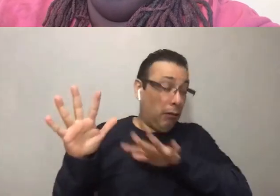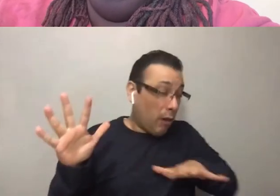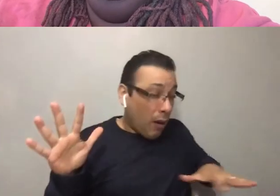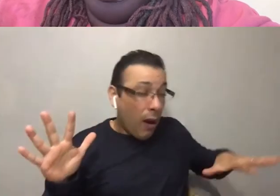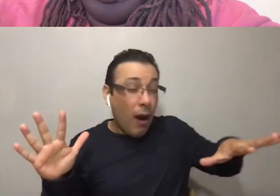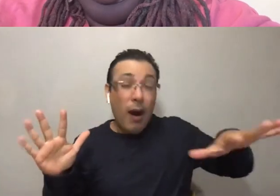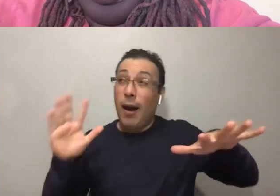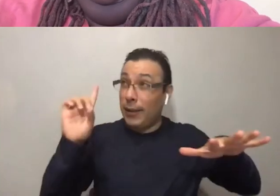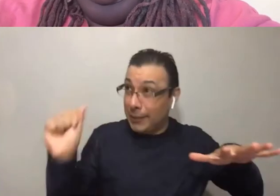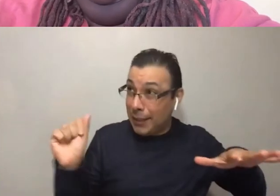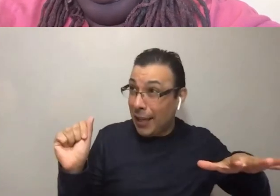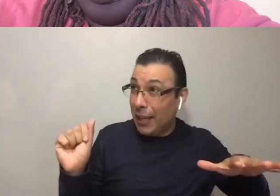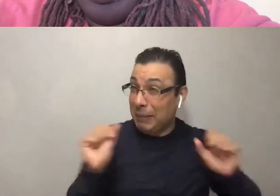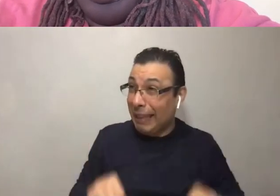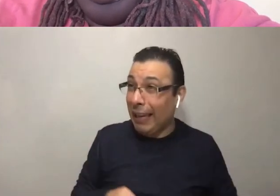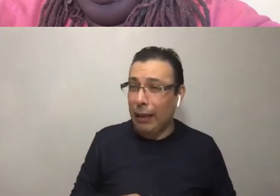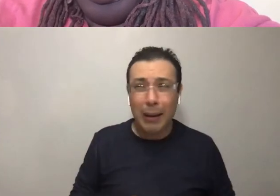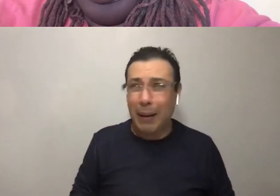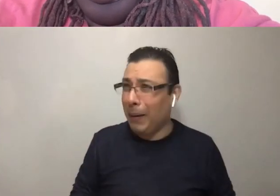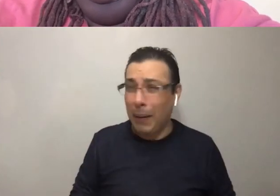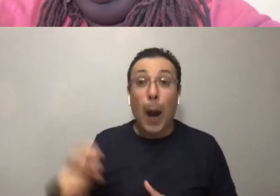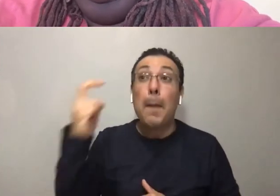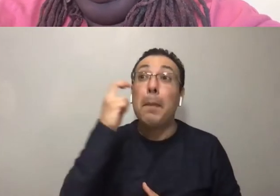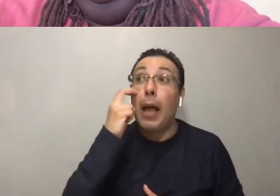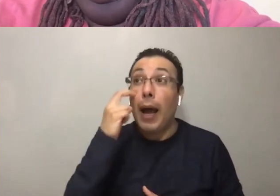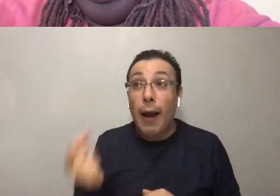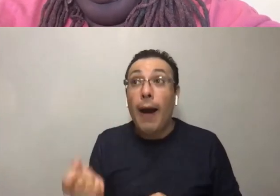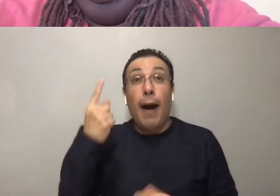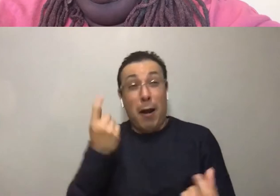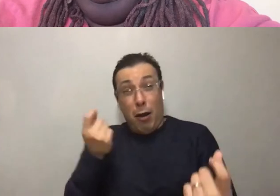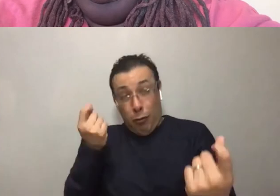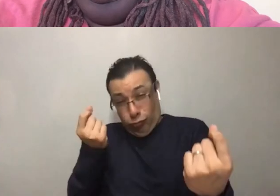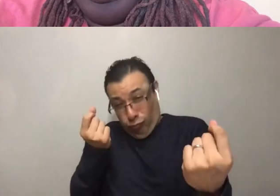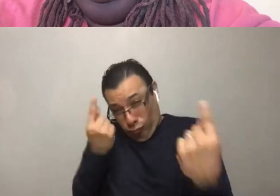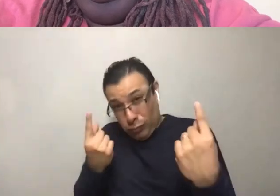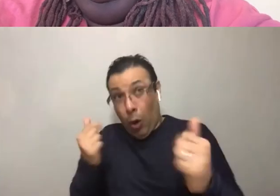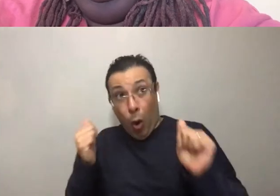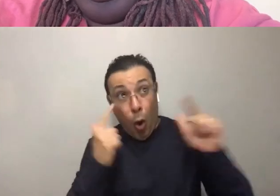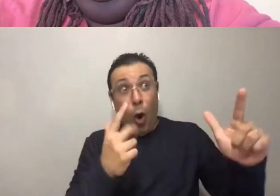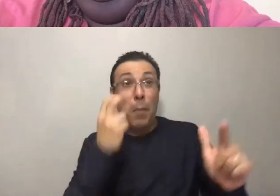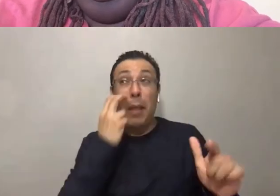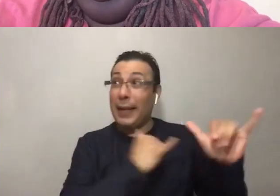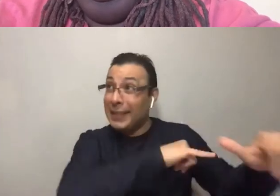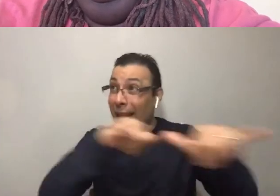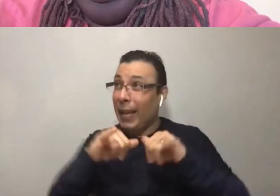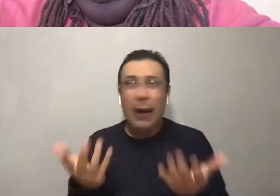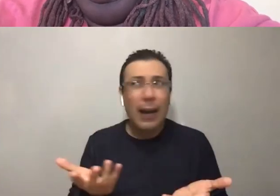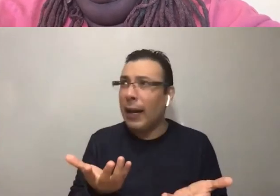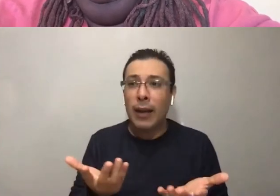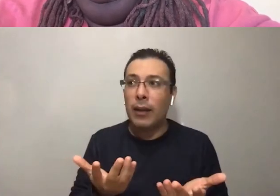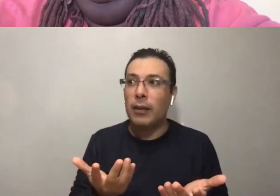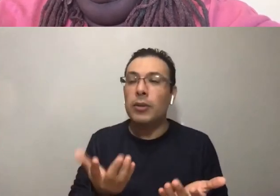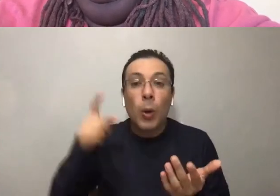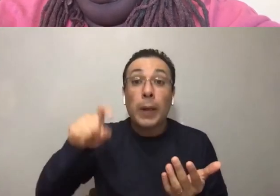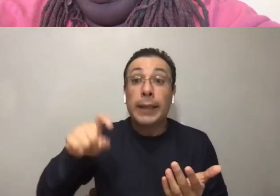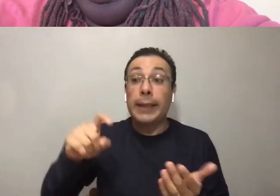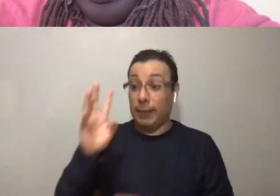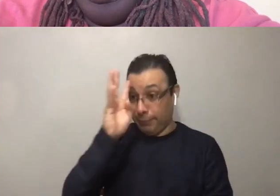so we can start coming up with solutions and products and systems that are accessible from the start,